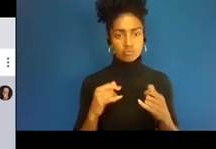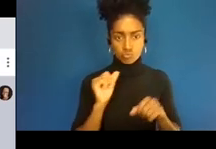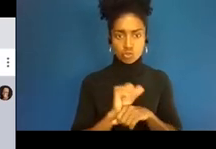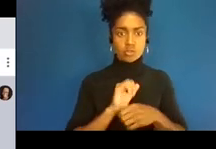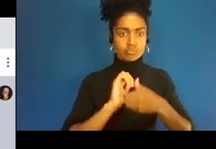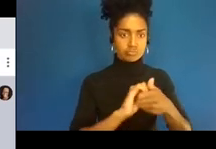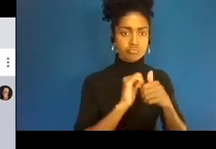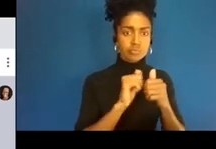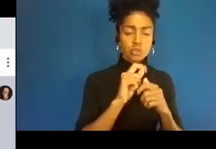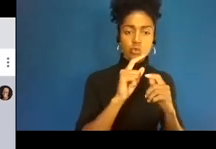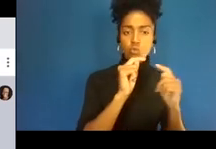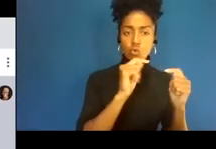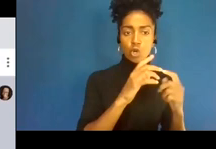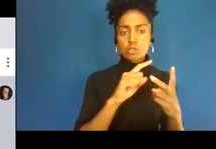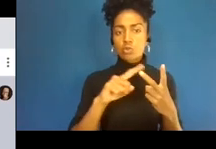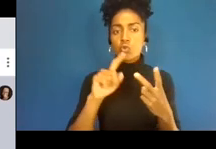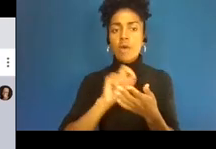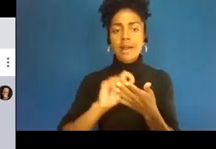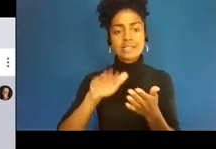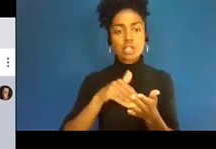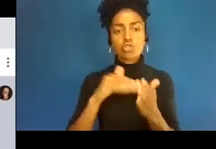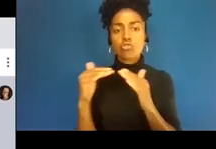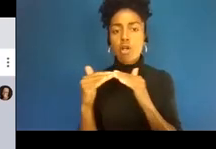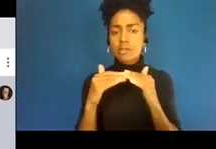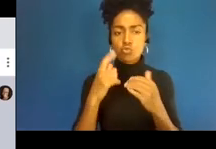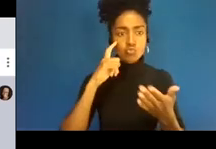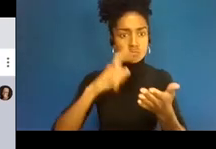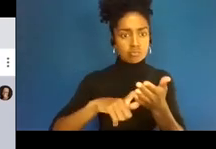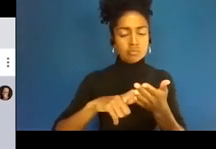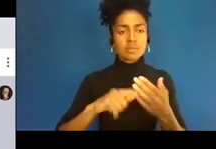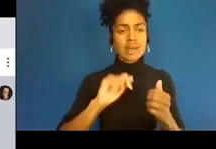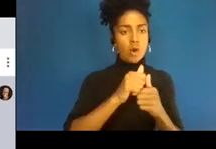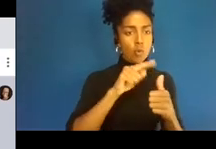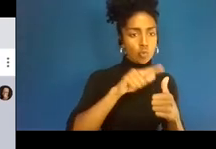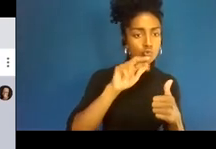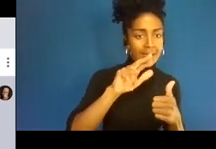"to recognize the interconnections between race, language, culture, and expression"